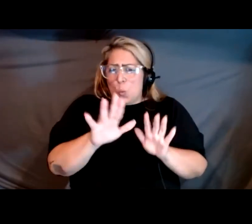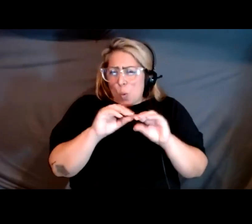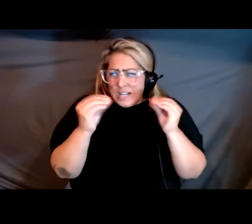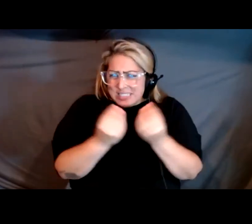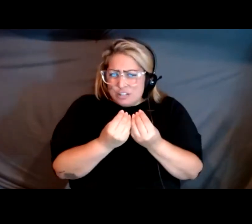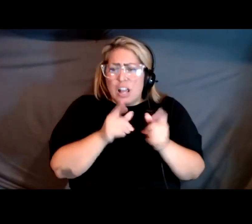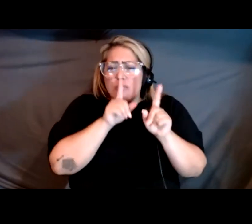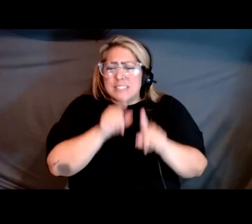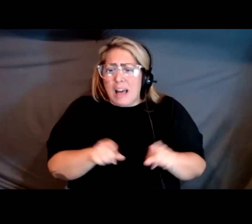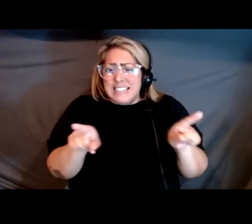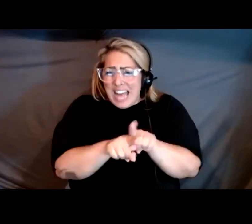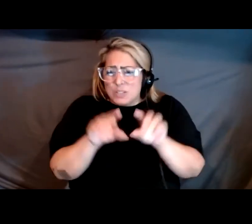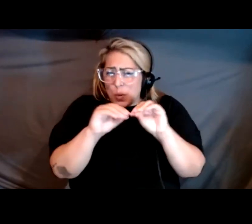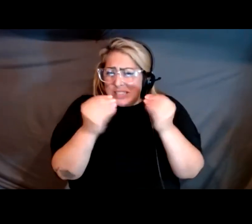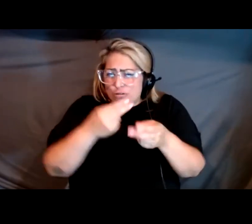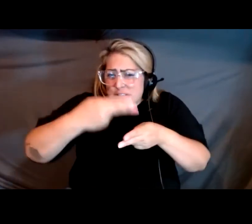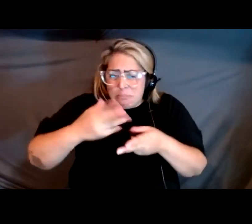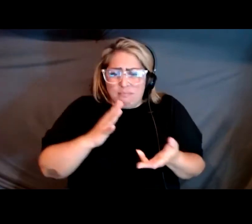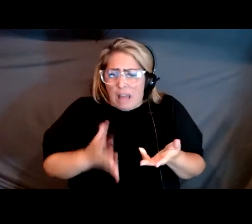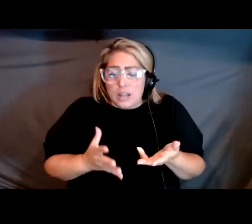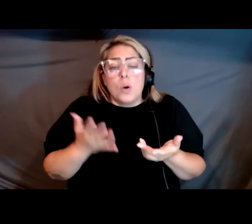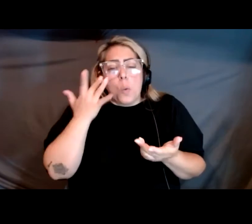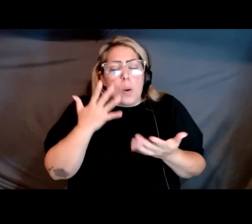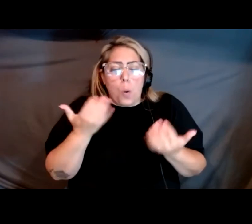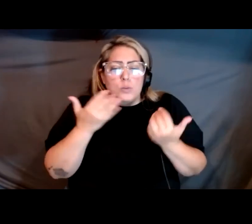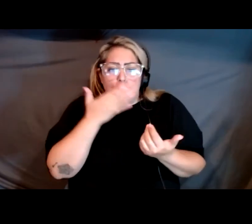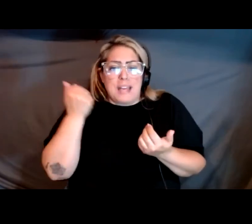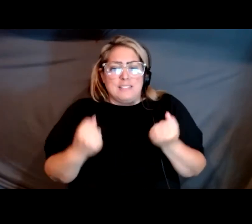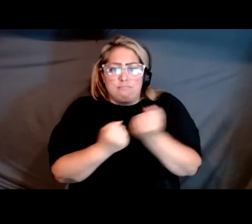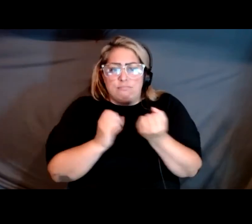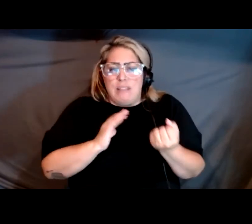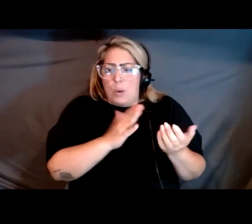to the needs in the community. You can also submit relevant resources